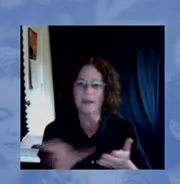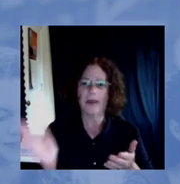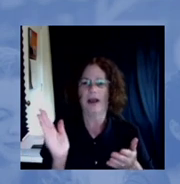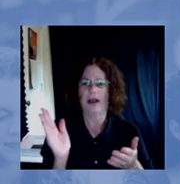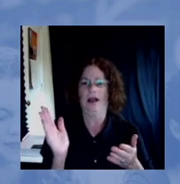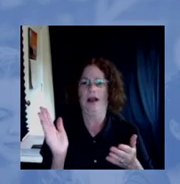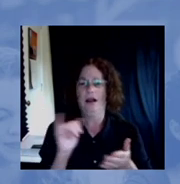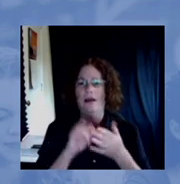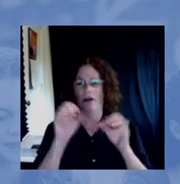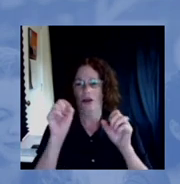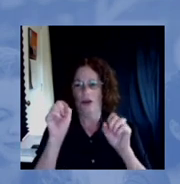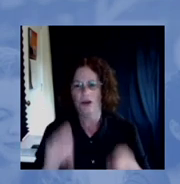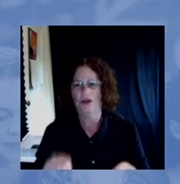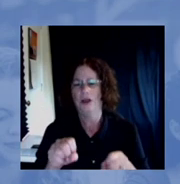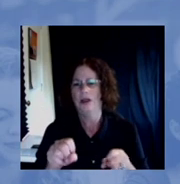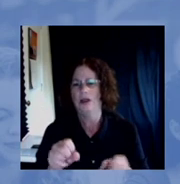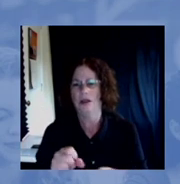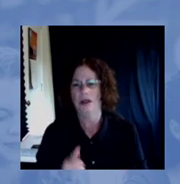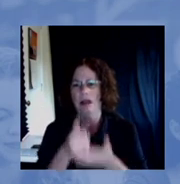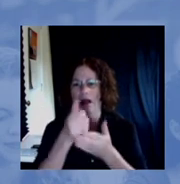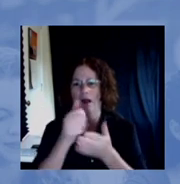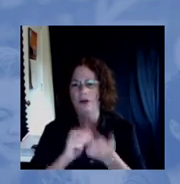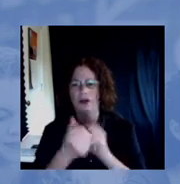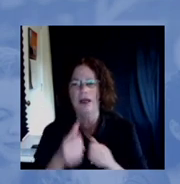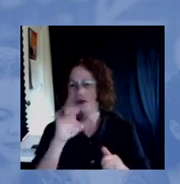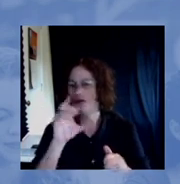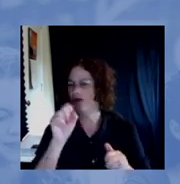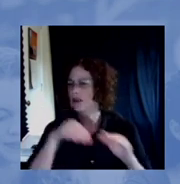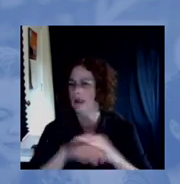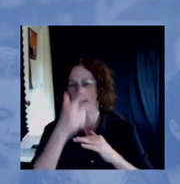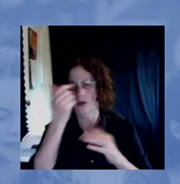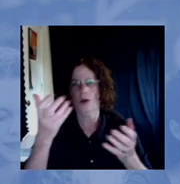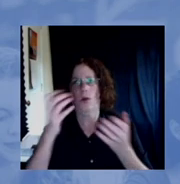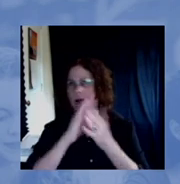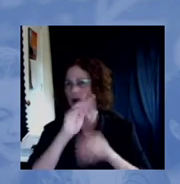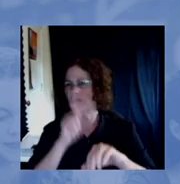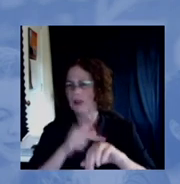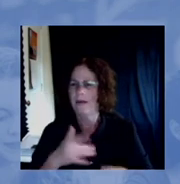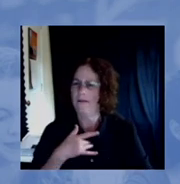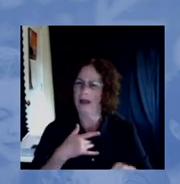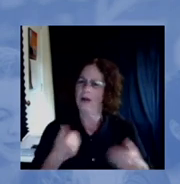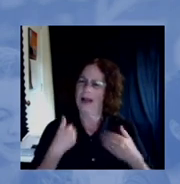COULD EFFECTUATE CHANGE. WE DIDN'T GO INTO THIS BECAUSE WE WANT TO BE A PRINCIPAL. WE FELT WE HAD SOMETHING THAT IT TOOK IN ORDER